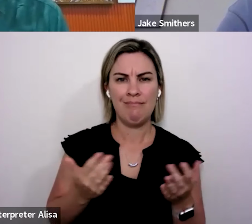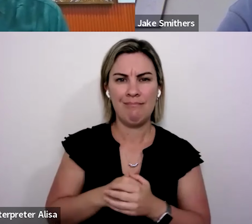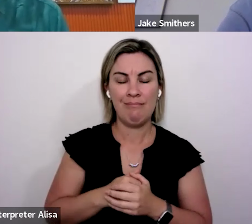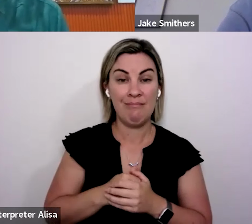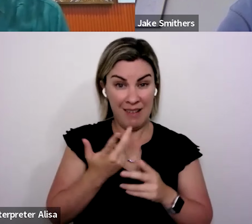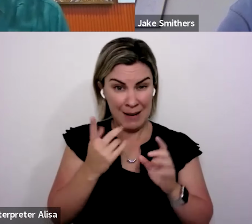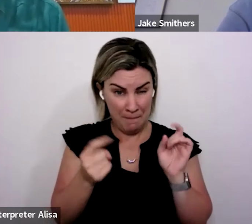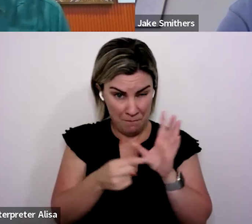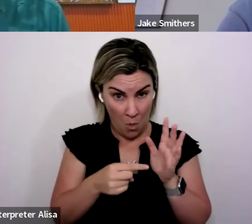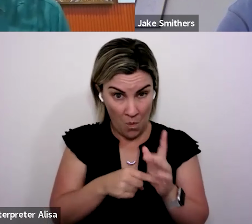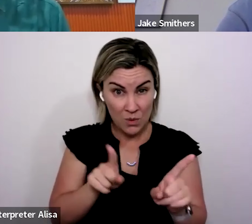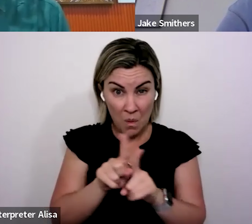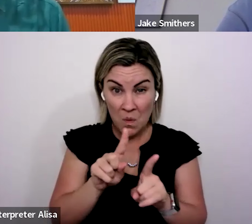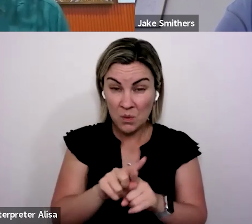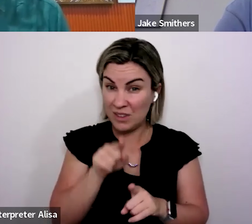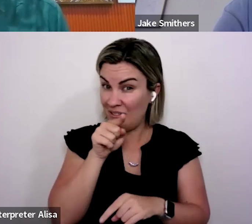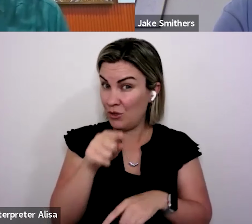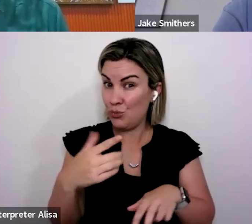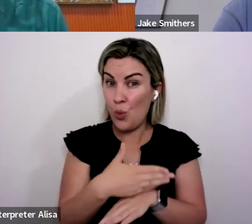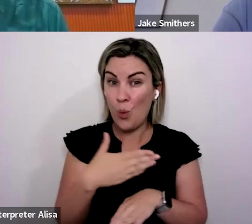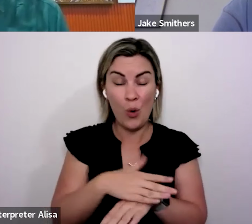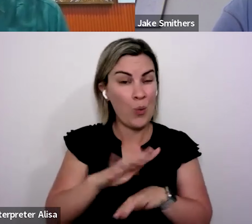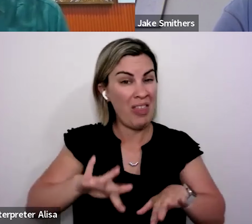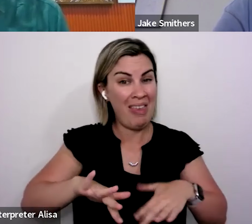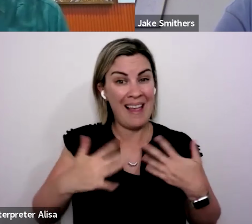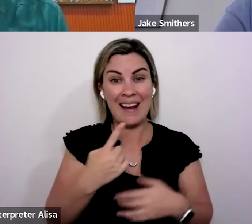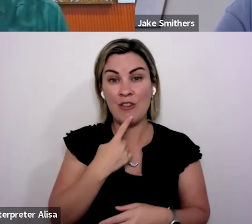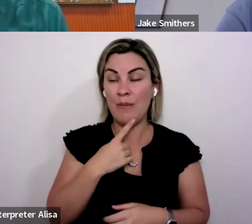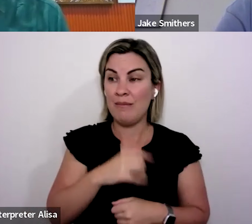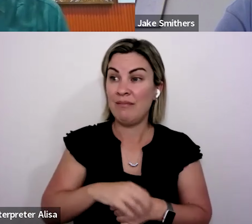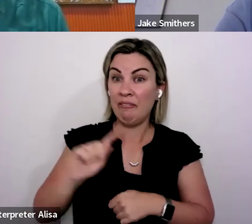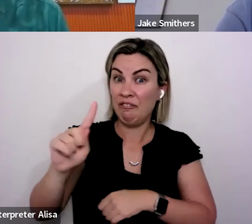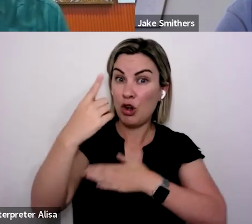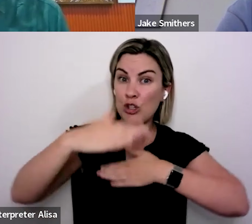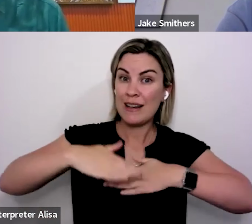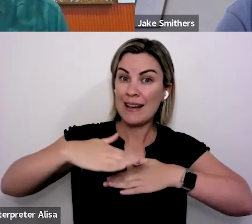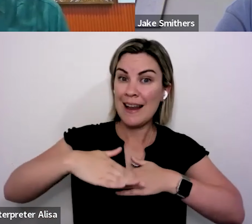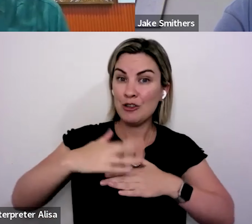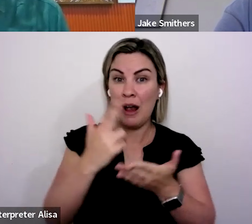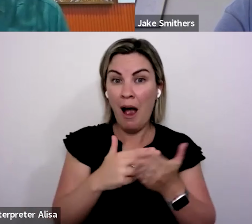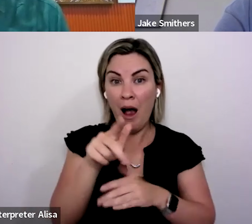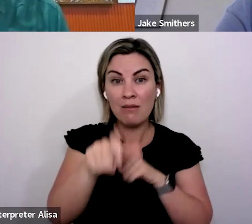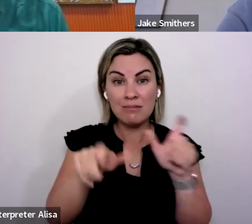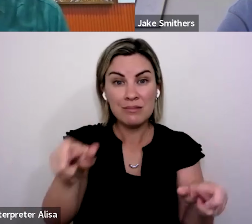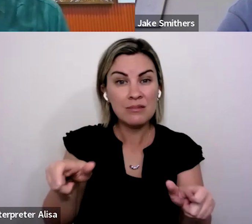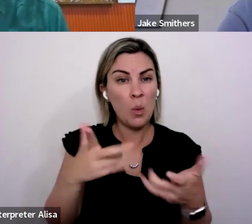with any kind of First Nations arts or artists, get involved in the community, reach out to an Elder